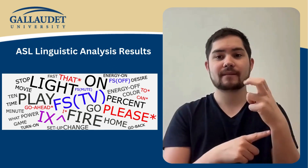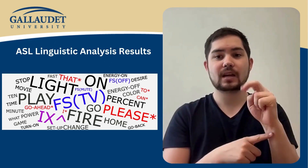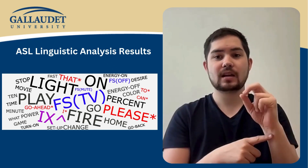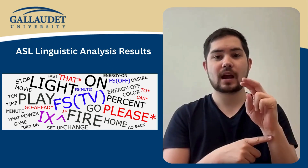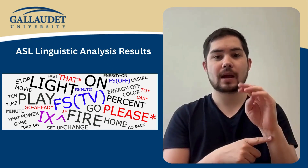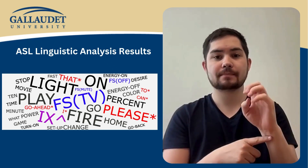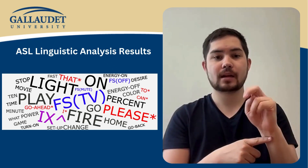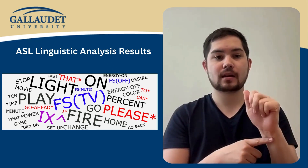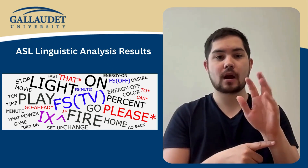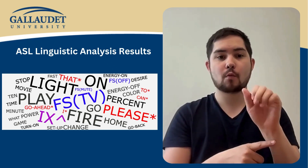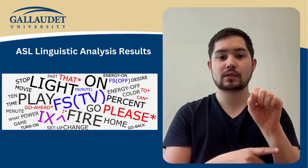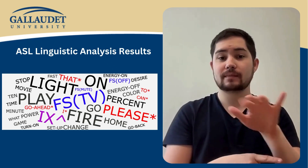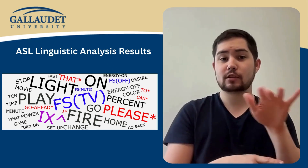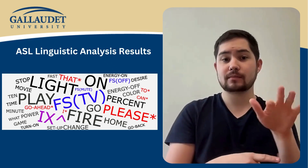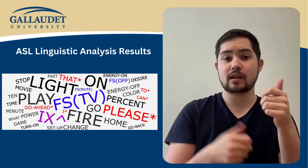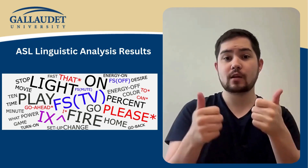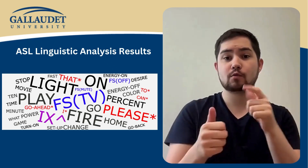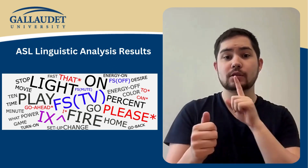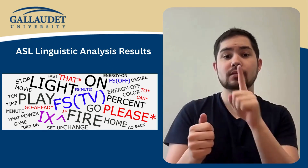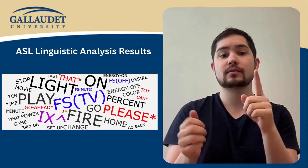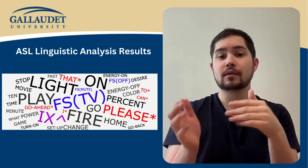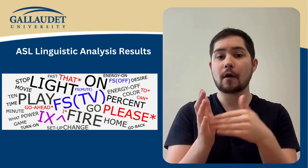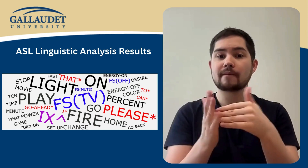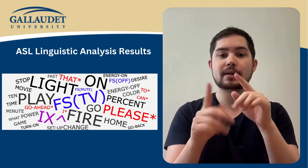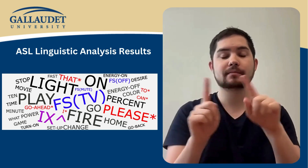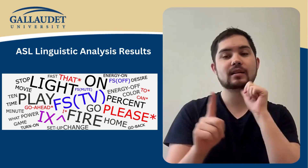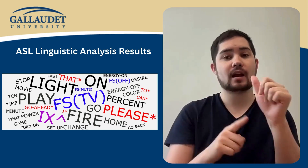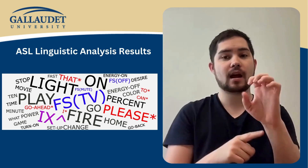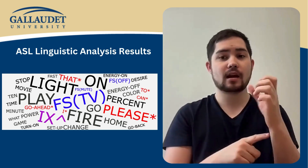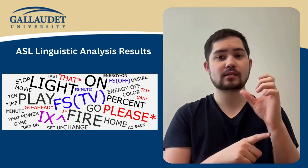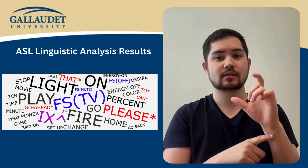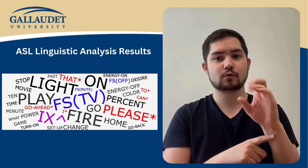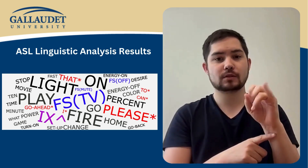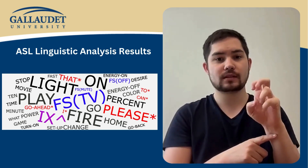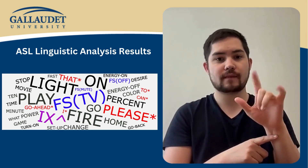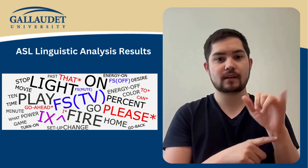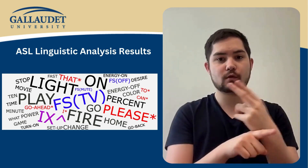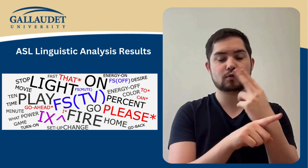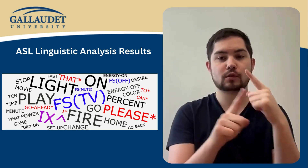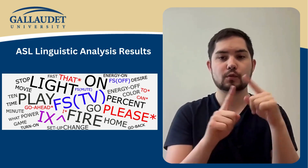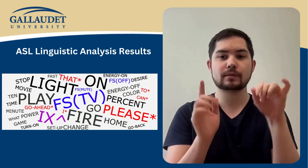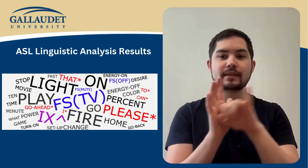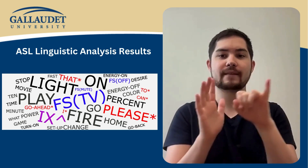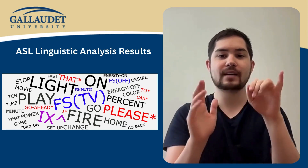exclusively, used to identify titles and names. Conversely, we noticed participants using